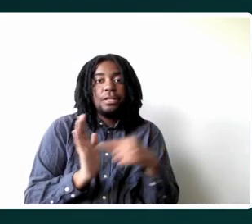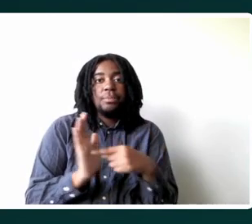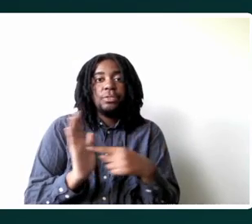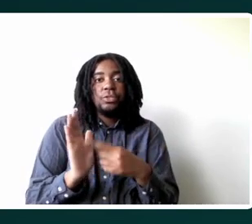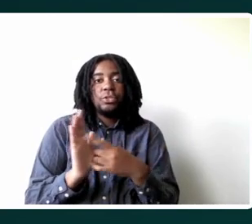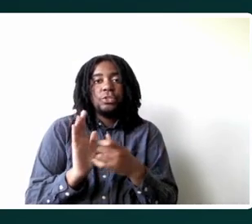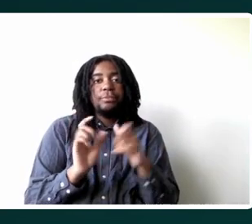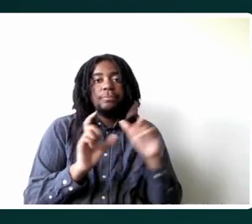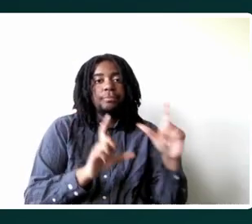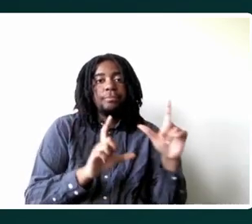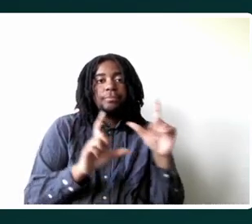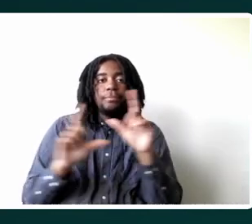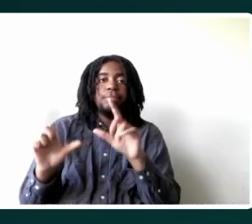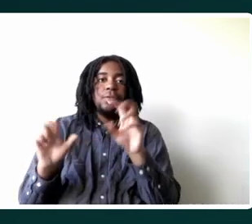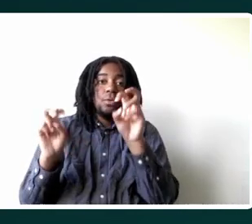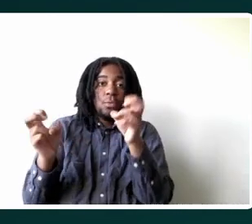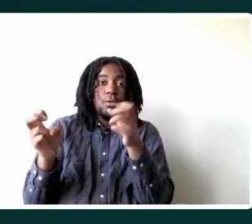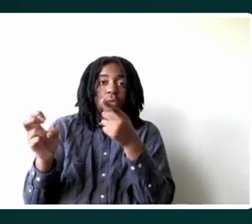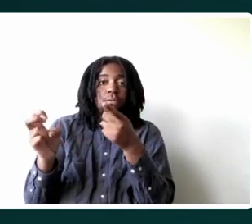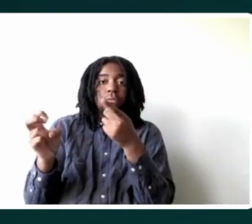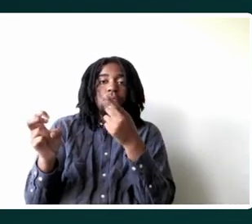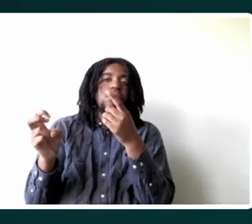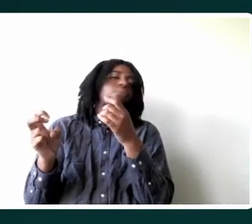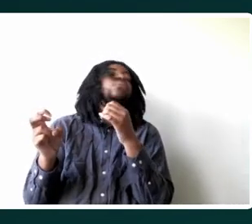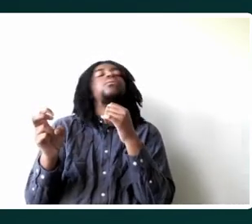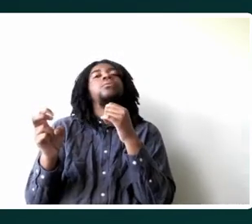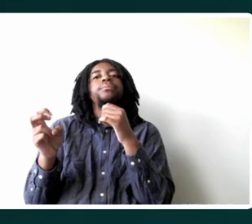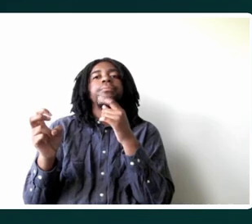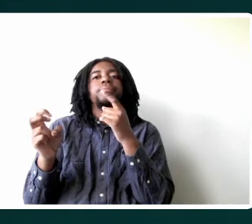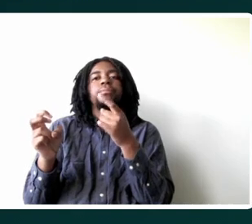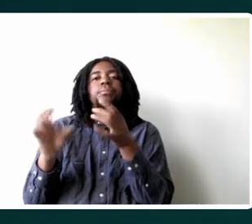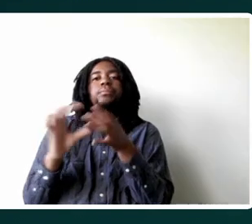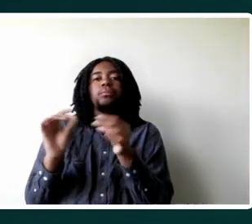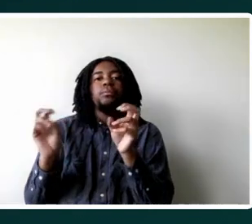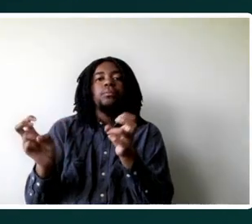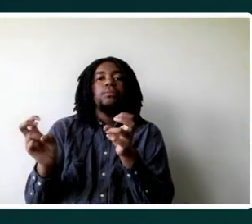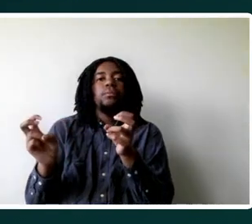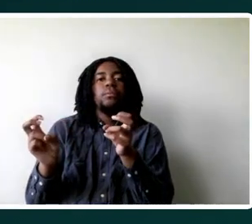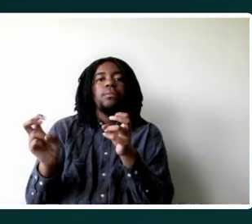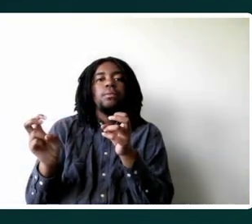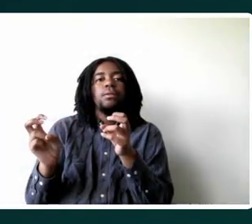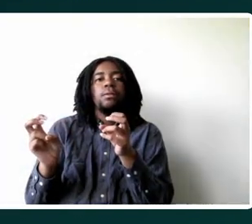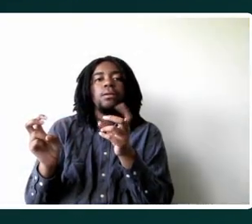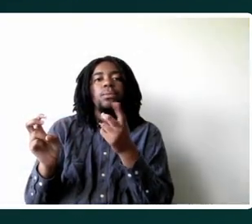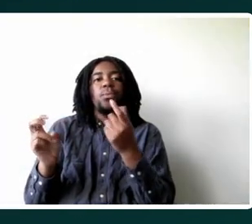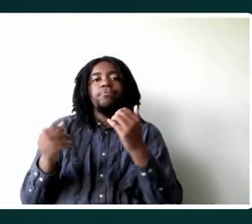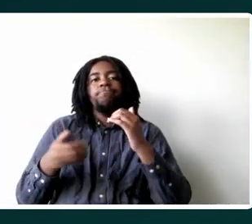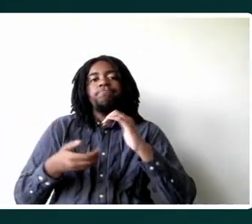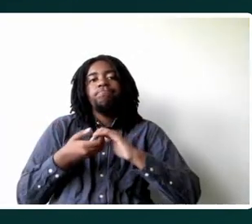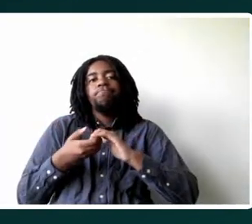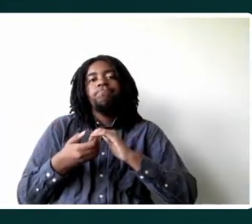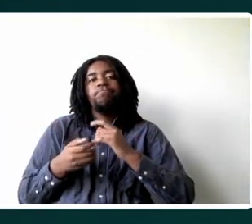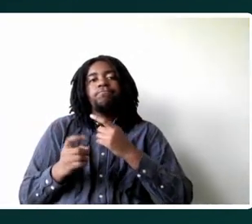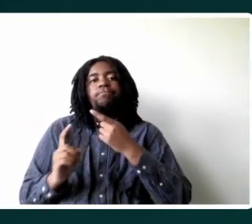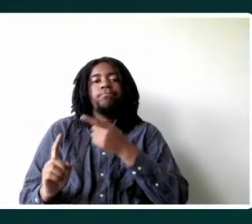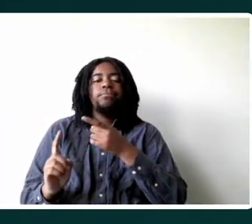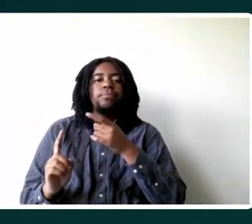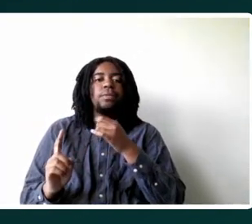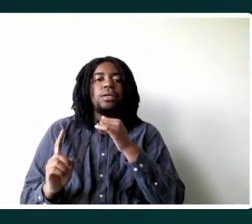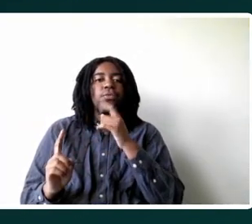of his contemporaries who said that he really made an invaluable contribution to public education